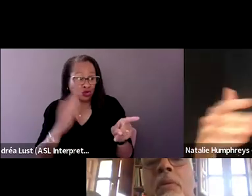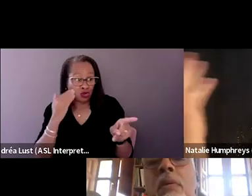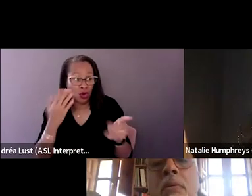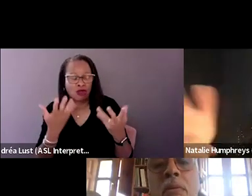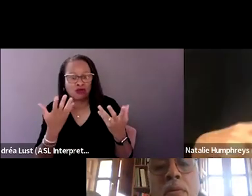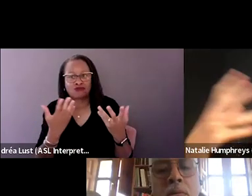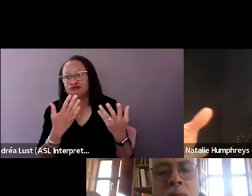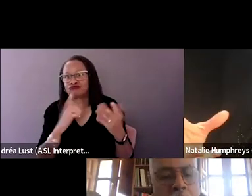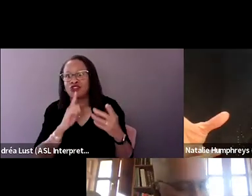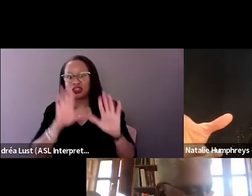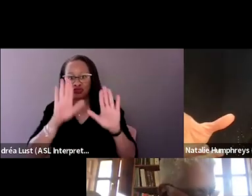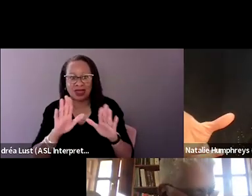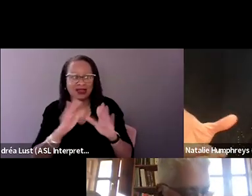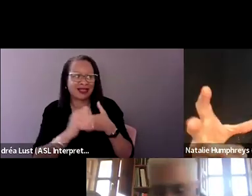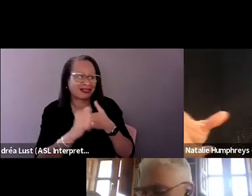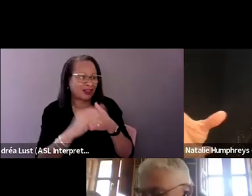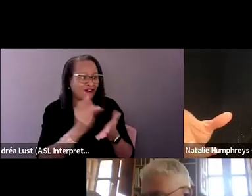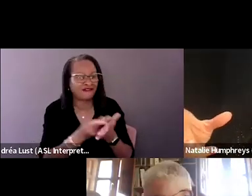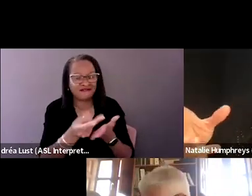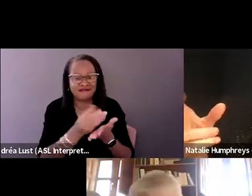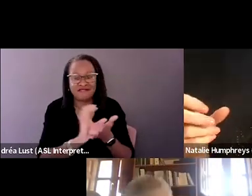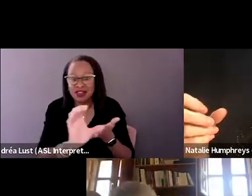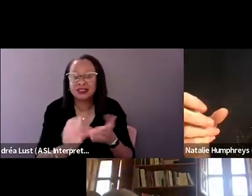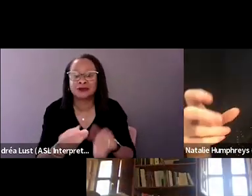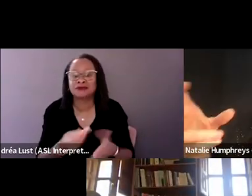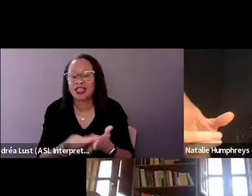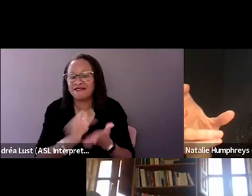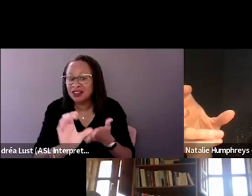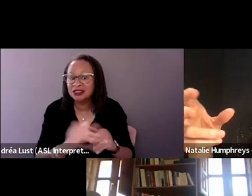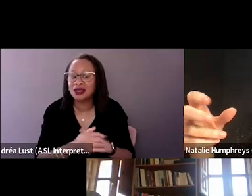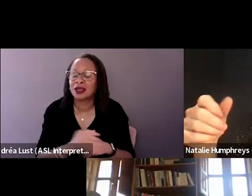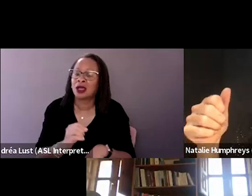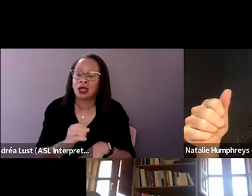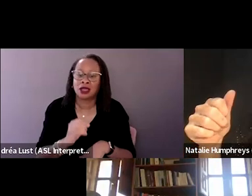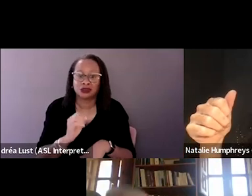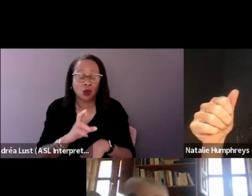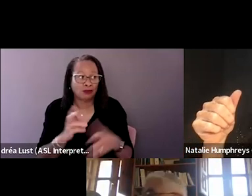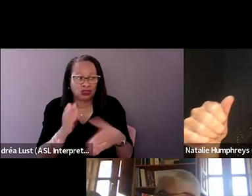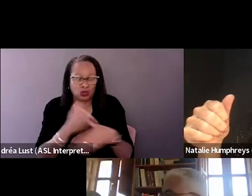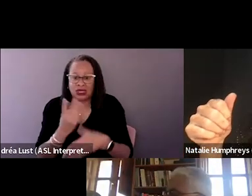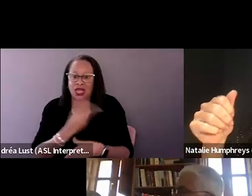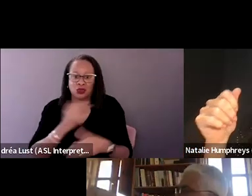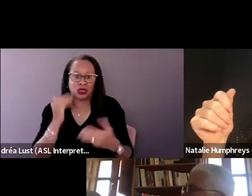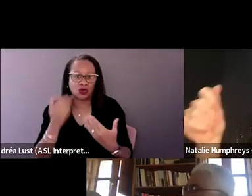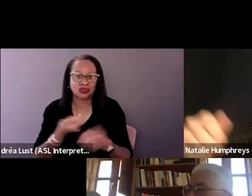you know, between us we might have people, we can open doors for us to help us with our films. So that's really important.